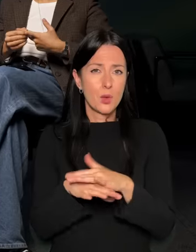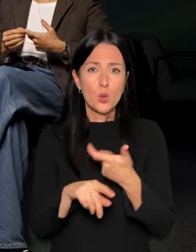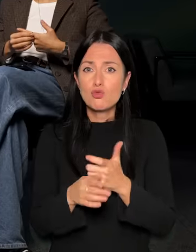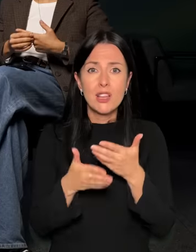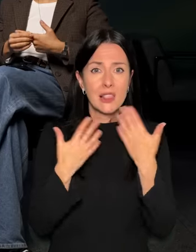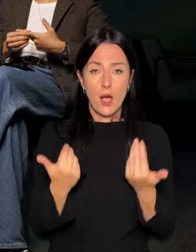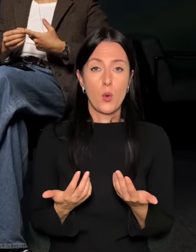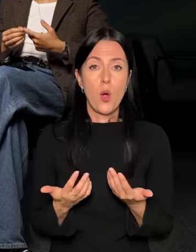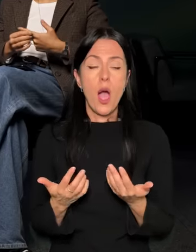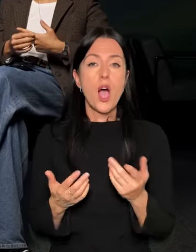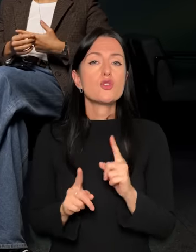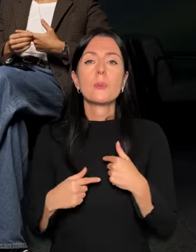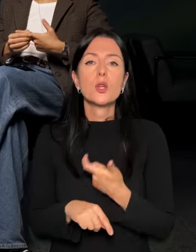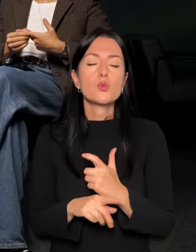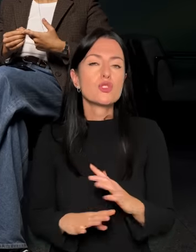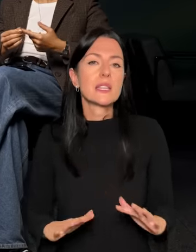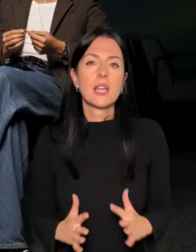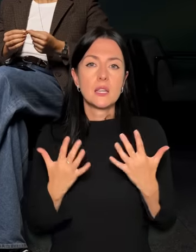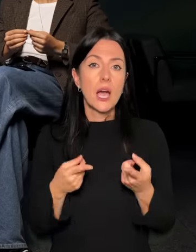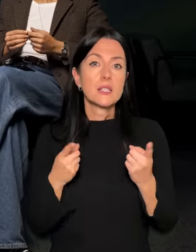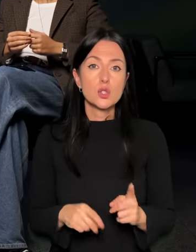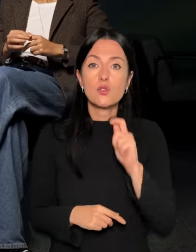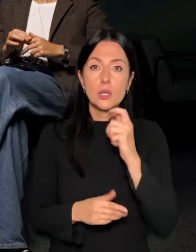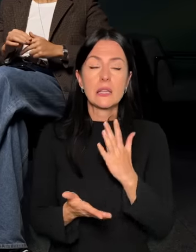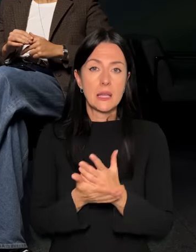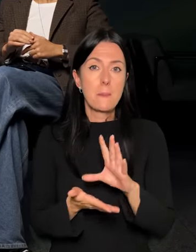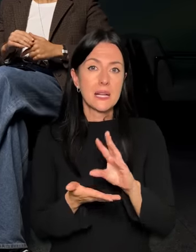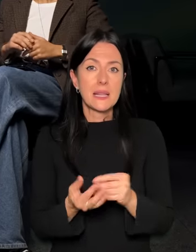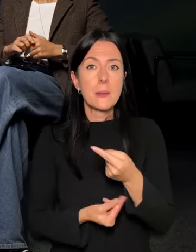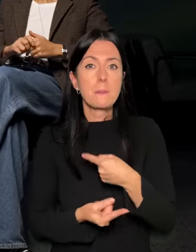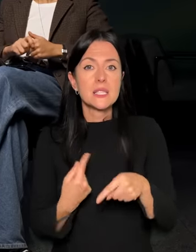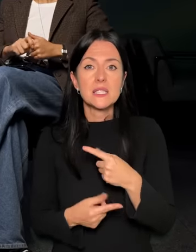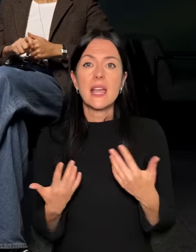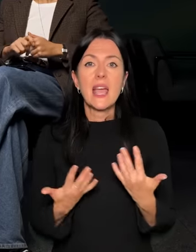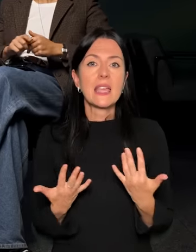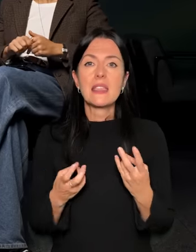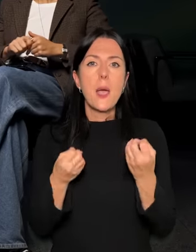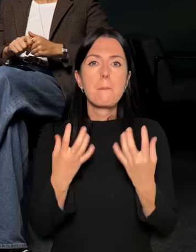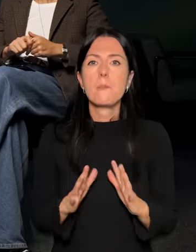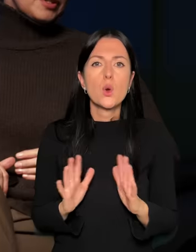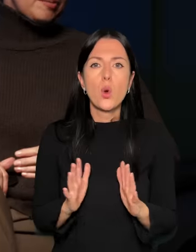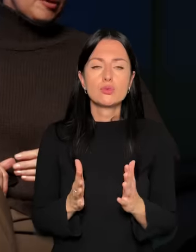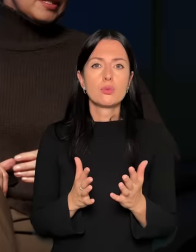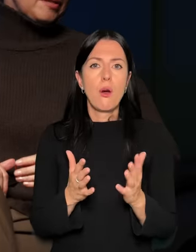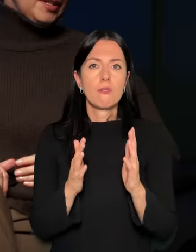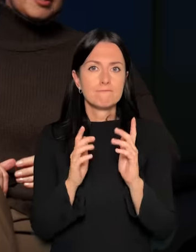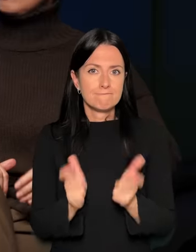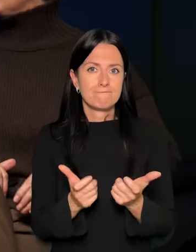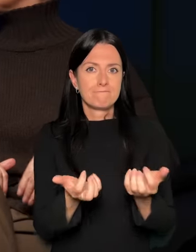Listen, but what also really inspires me is that in Ukraine, there are businesses that not only hire people with disabilities